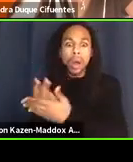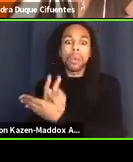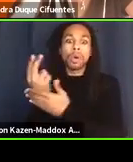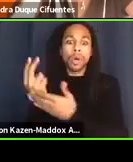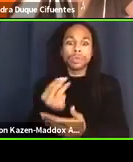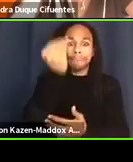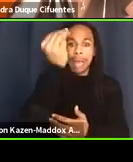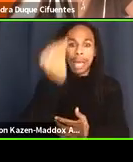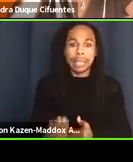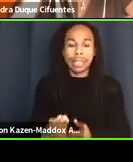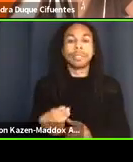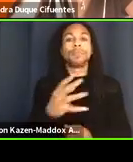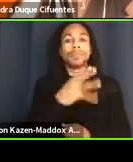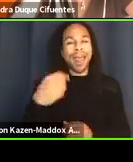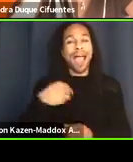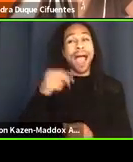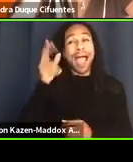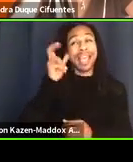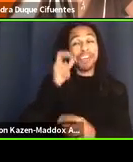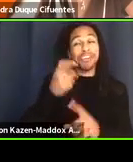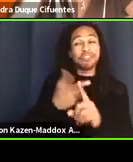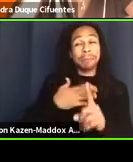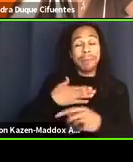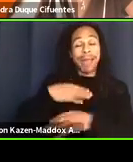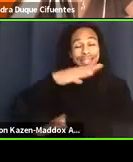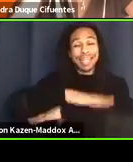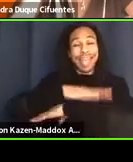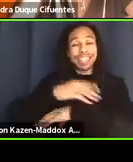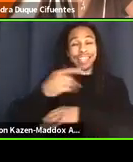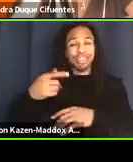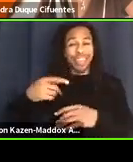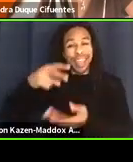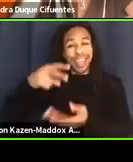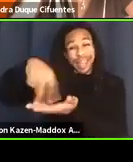and makes their parents happy and that is an important thing right now.